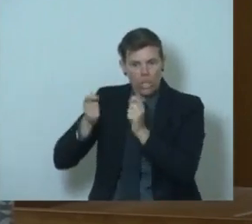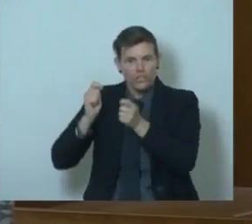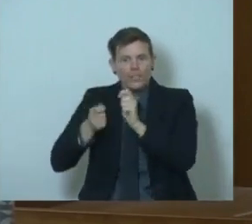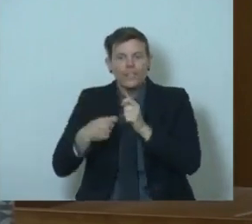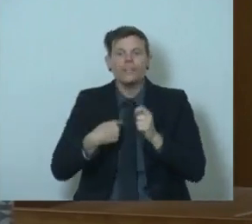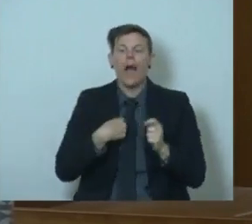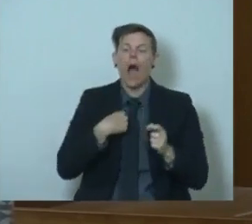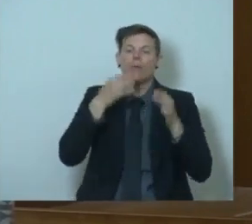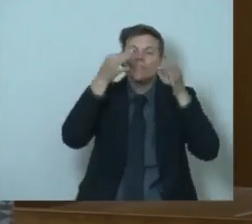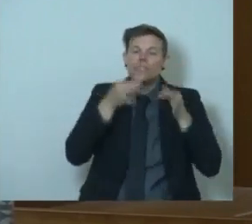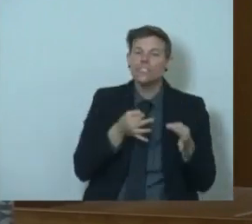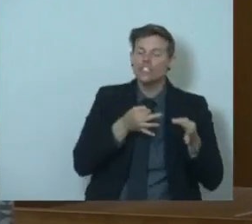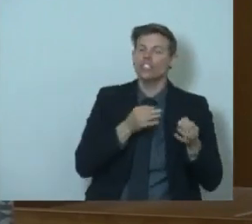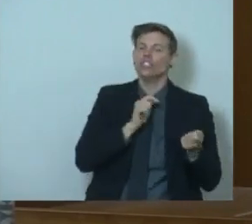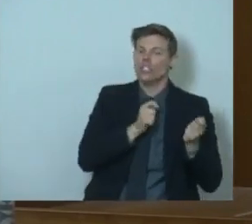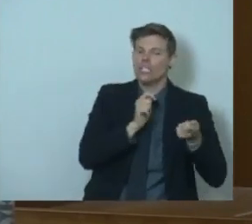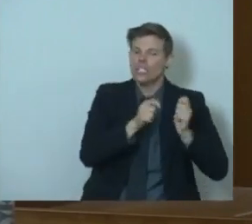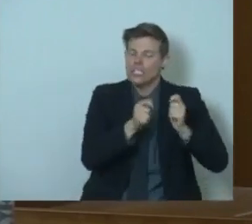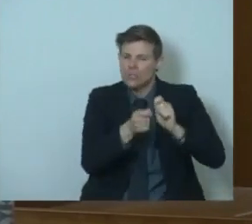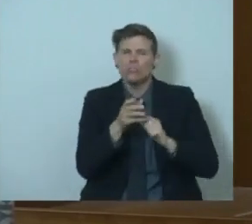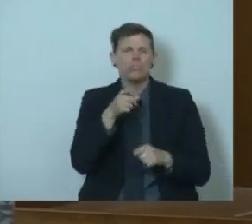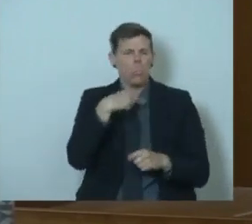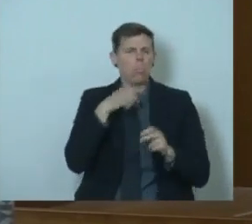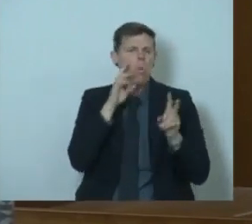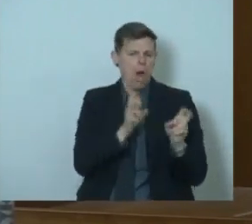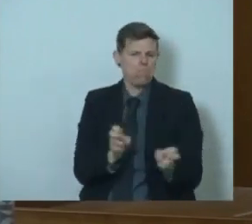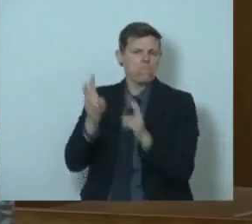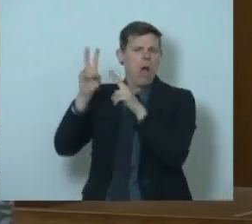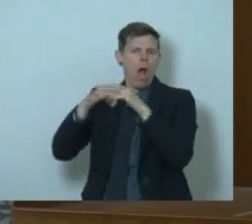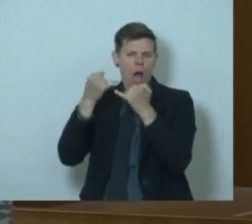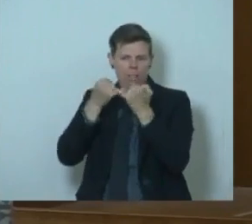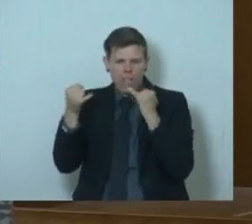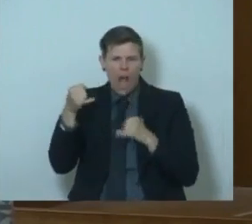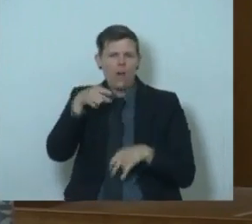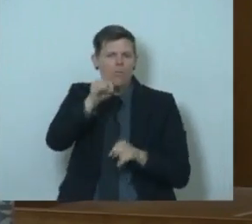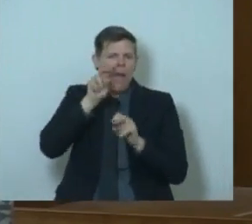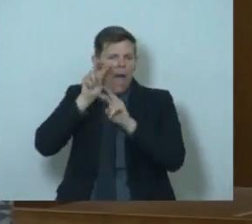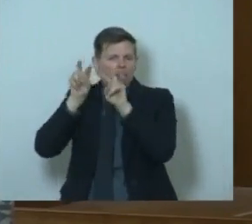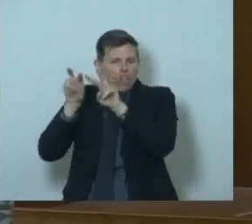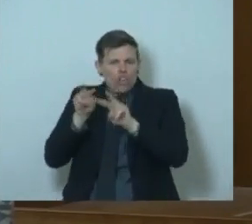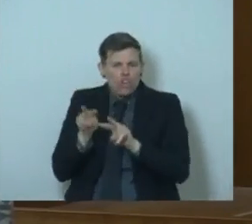SCIENCE CHANGES. WE WILL MAKE NEW RESOURCES AVAILABLE TO THE PUBLIC.